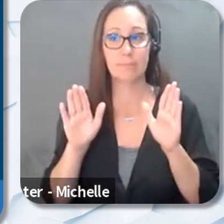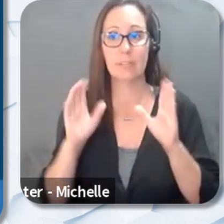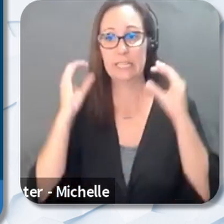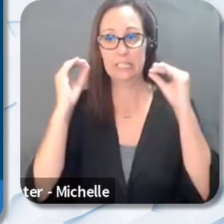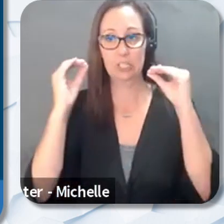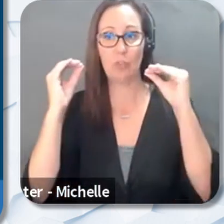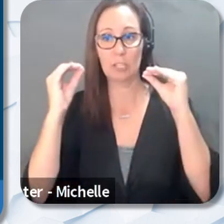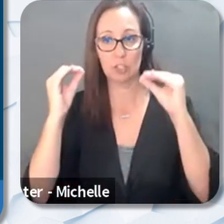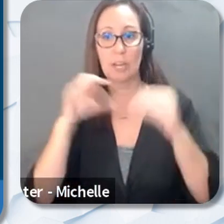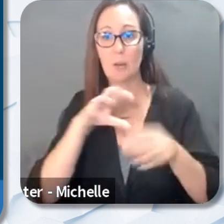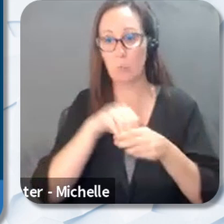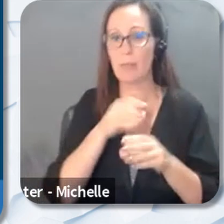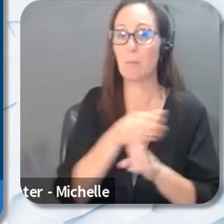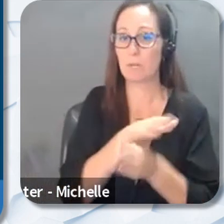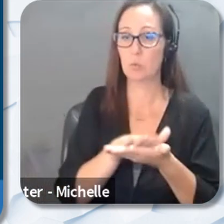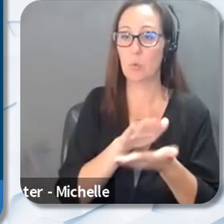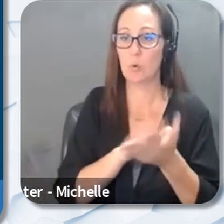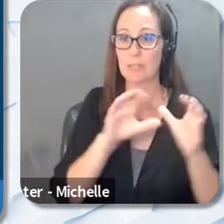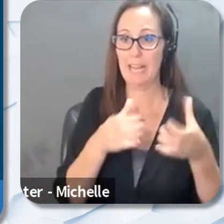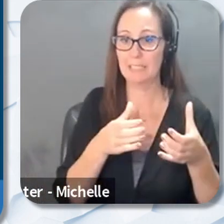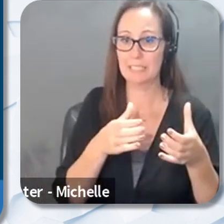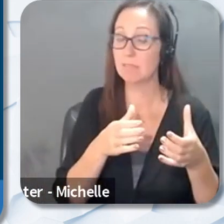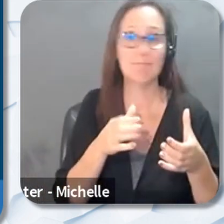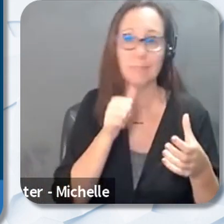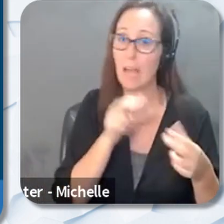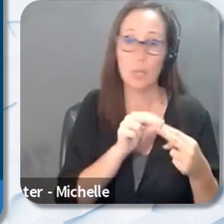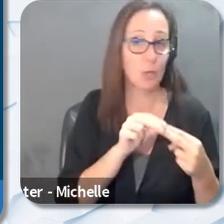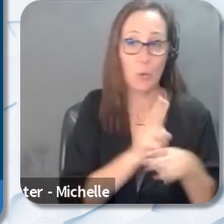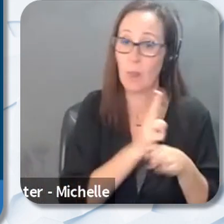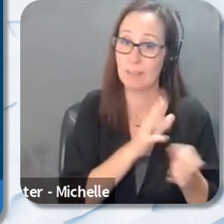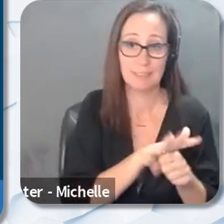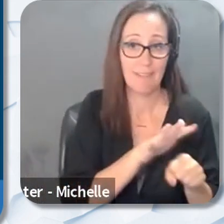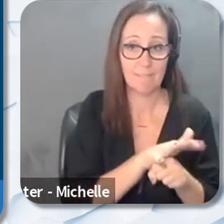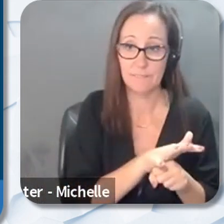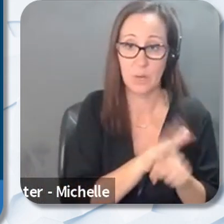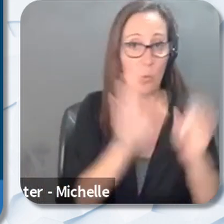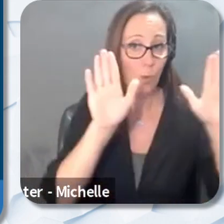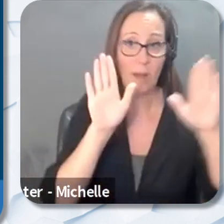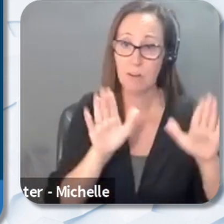In preschool classrooms that was untapped we saw some wonderful teachers using great